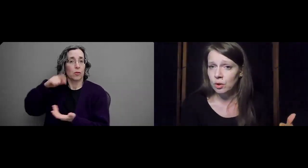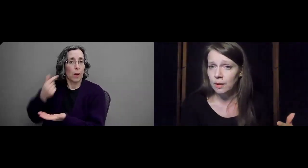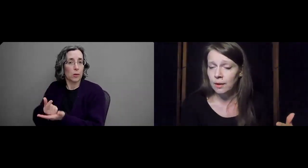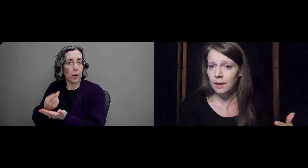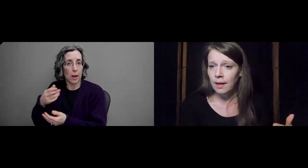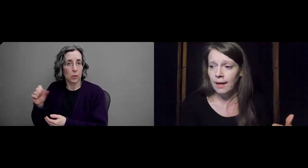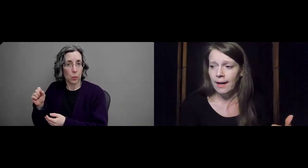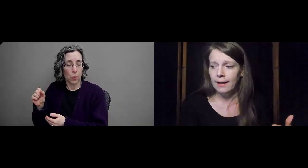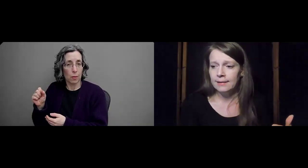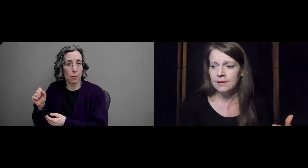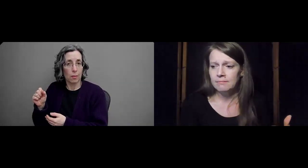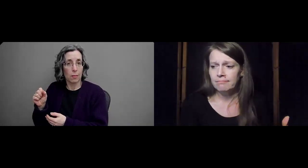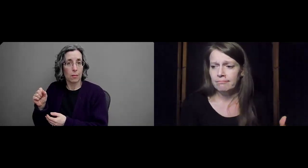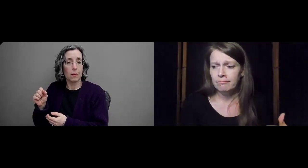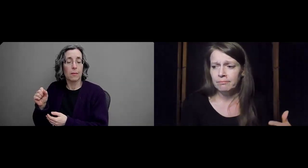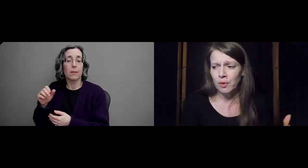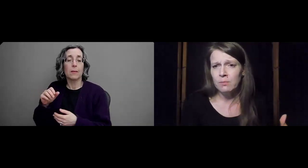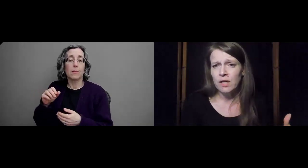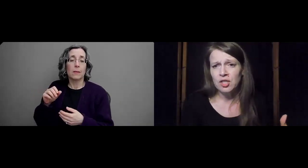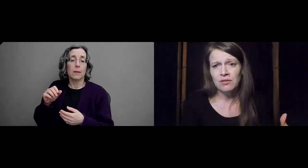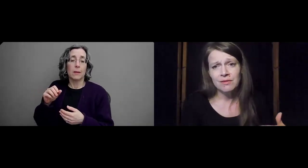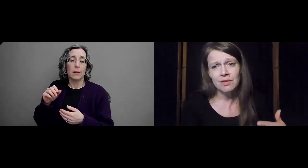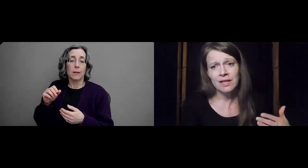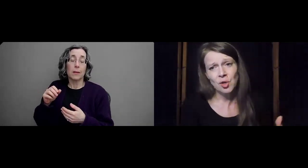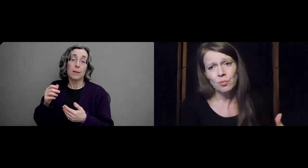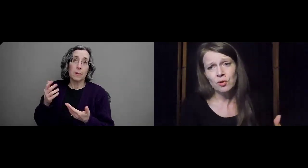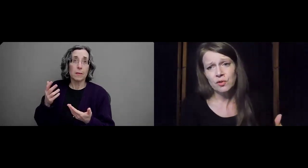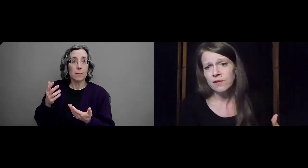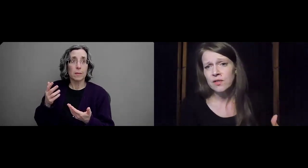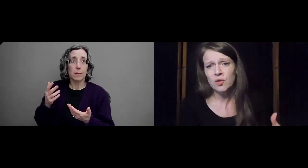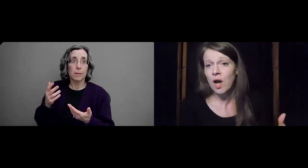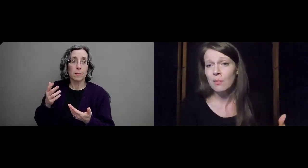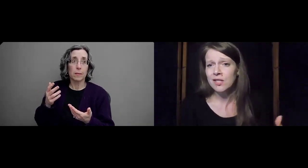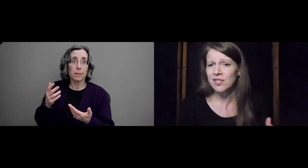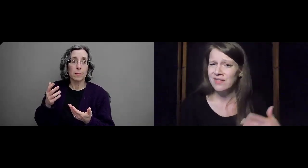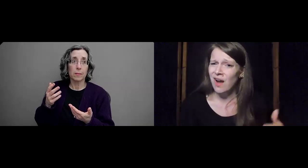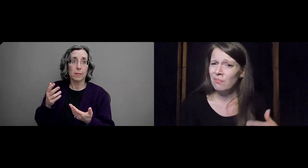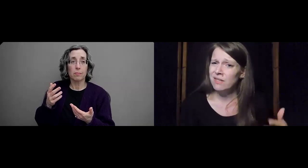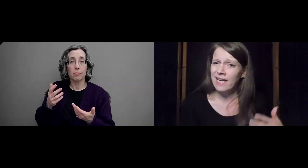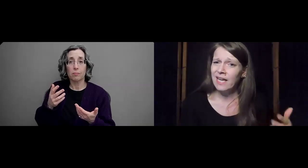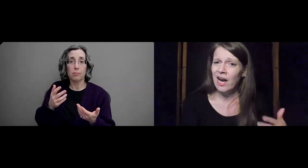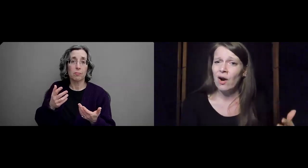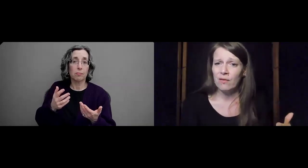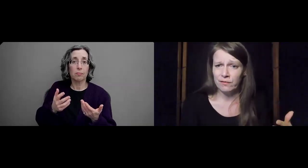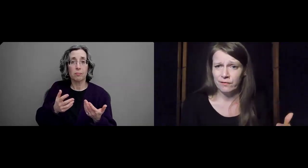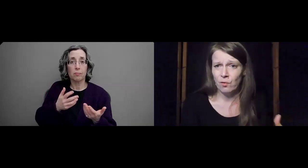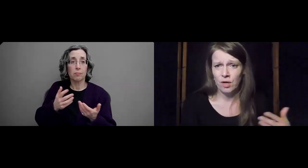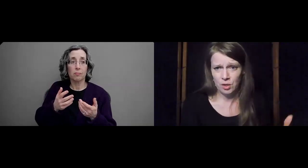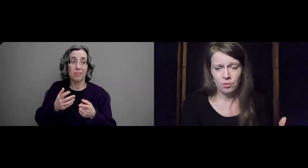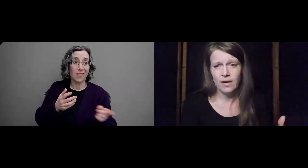available for students who are coming out of K-12, so you are graduating from high school, and pretty much interpreter